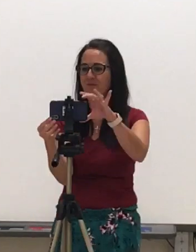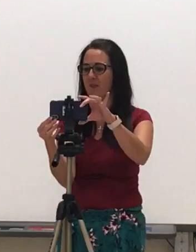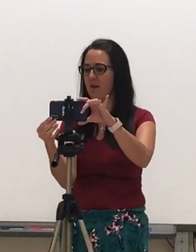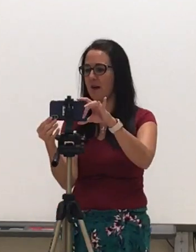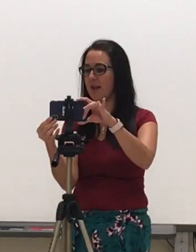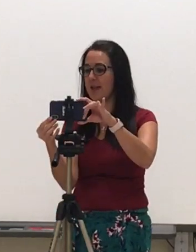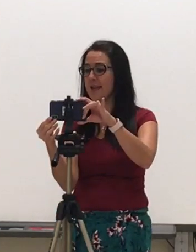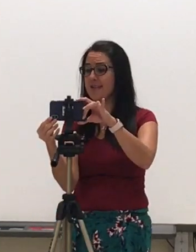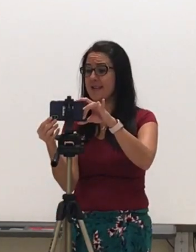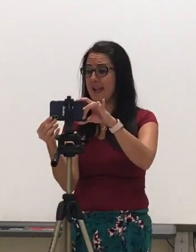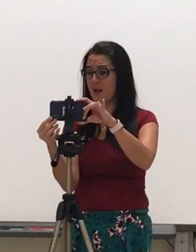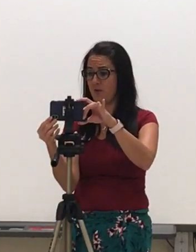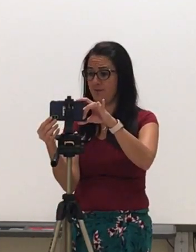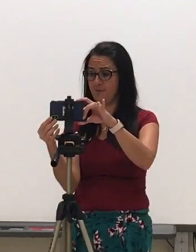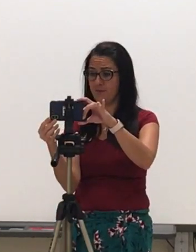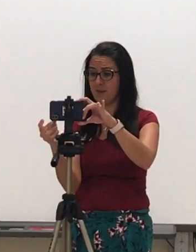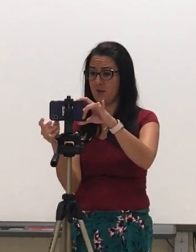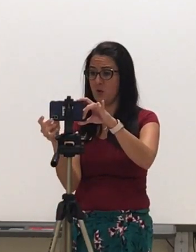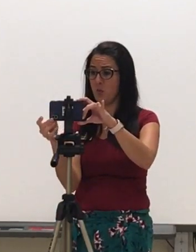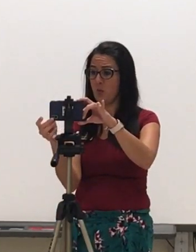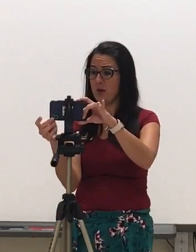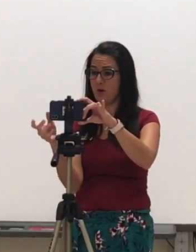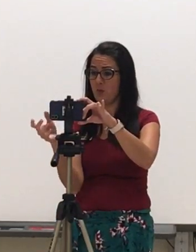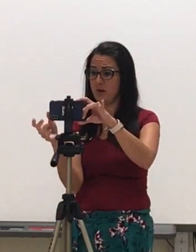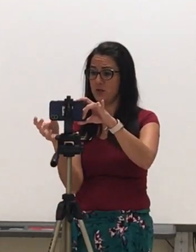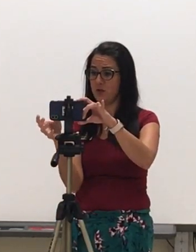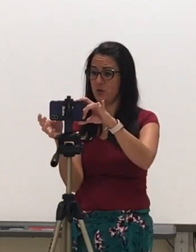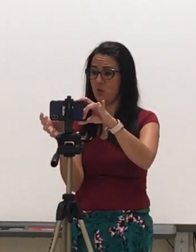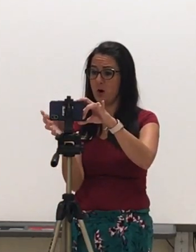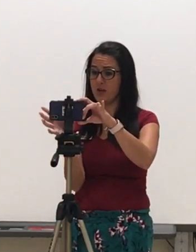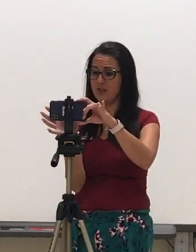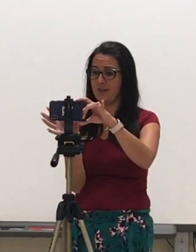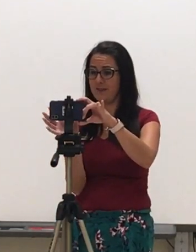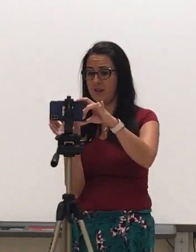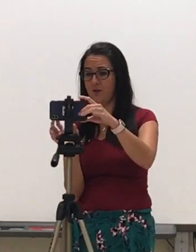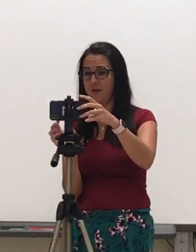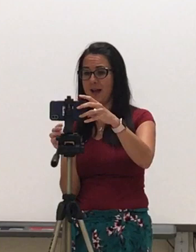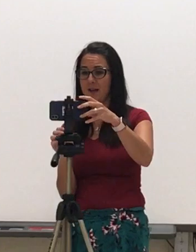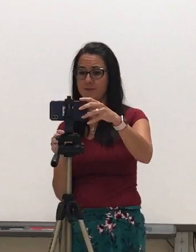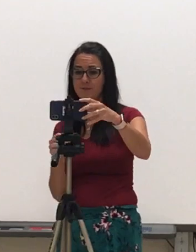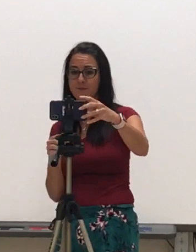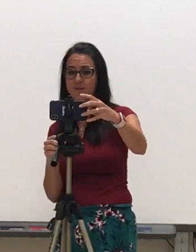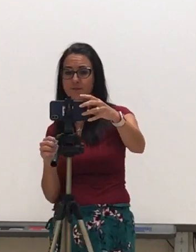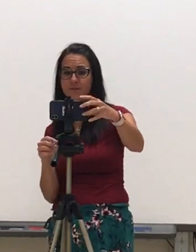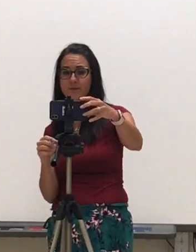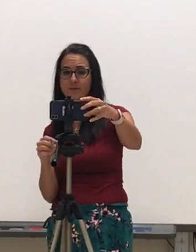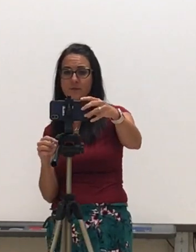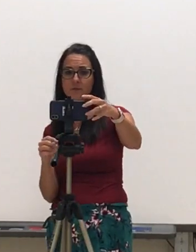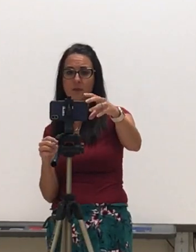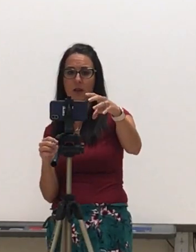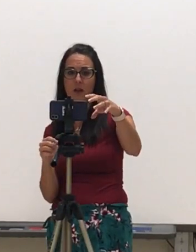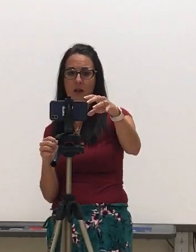all right now we are going to watch that video back